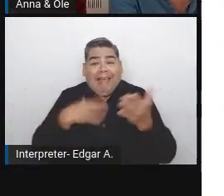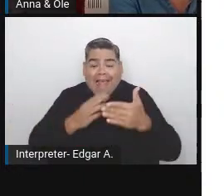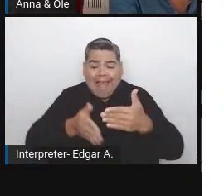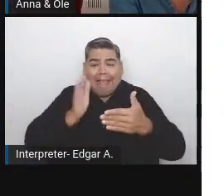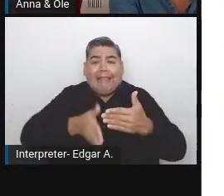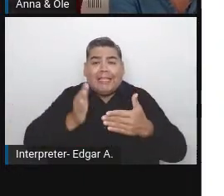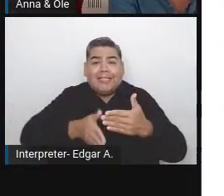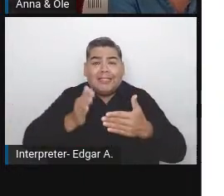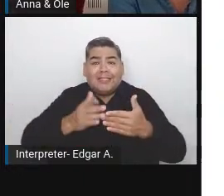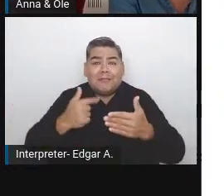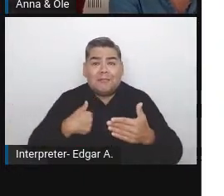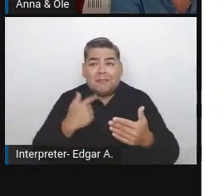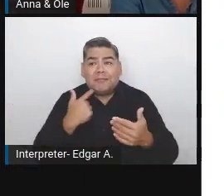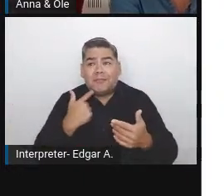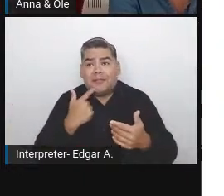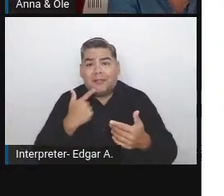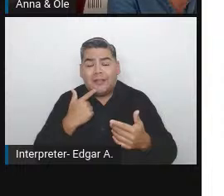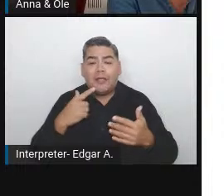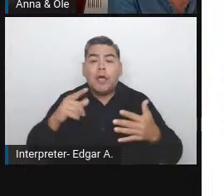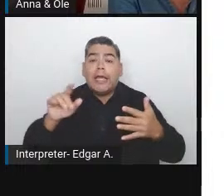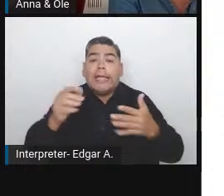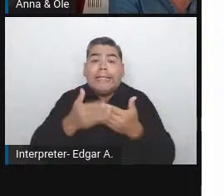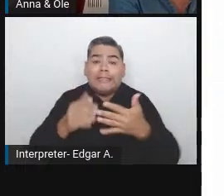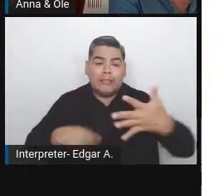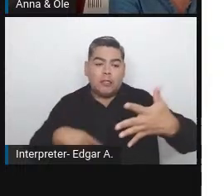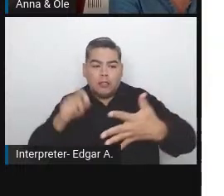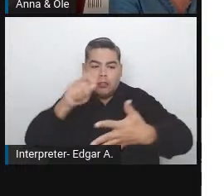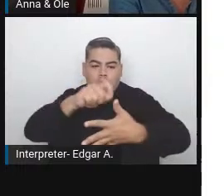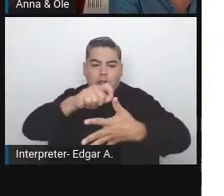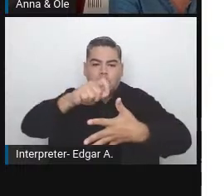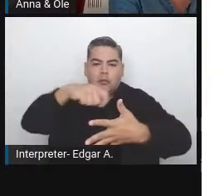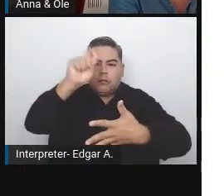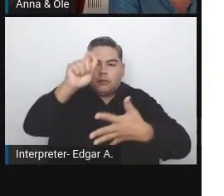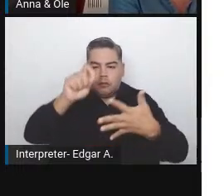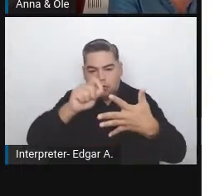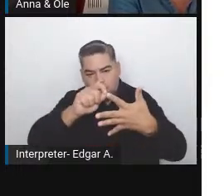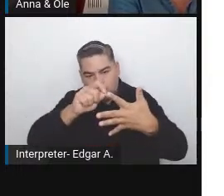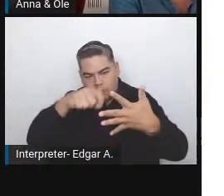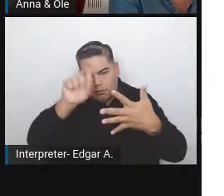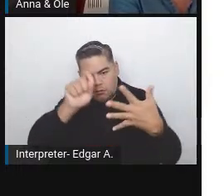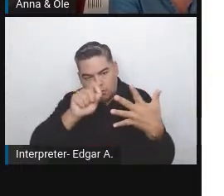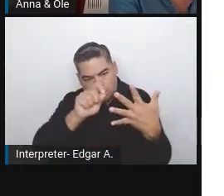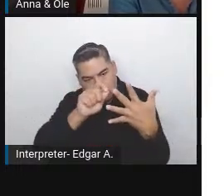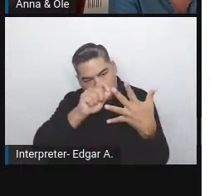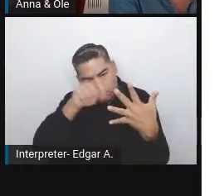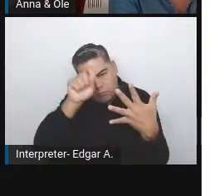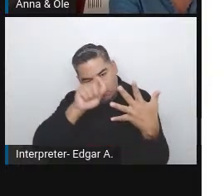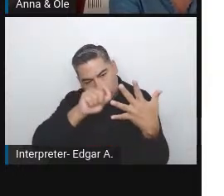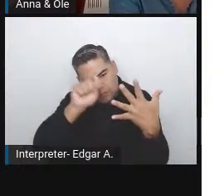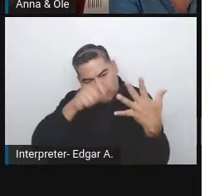So that is also some small things that we did to make it easier. And in the end I will say